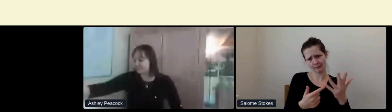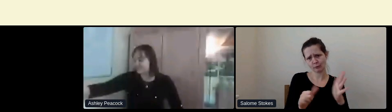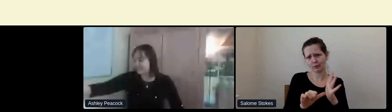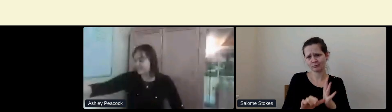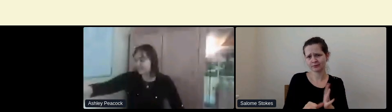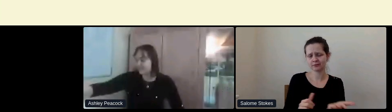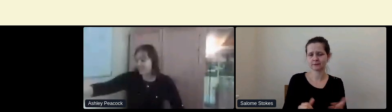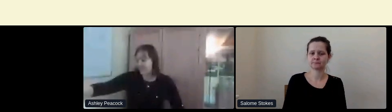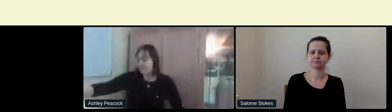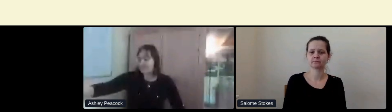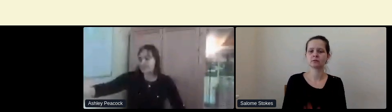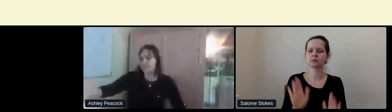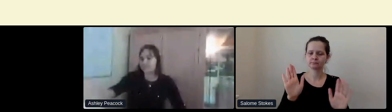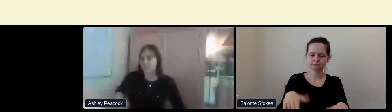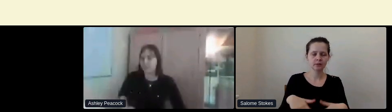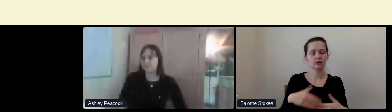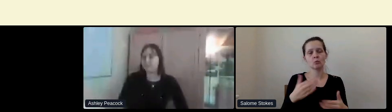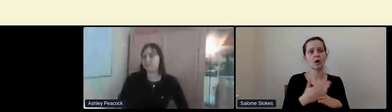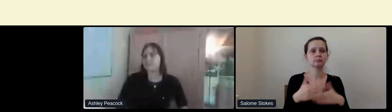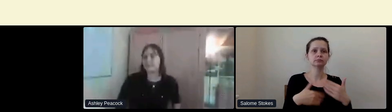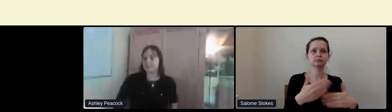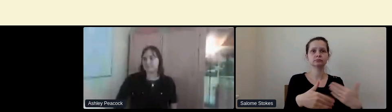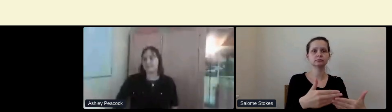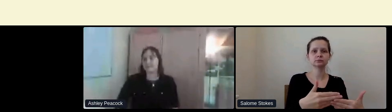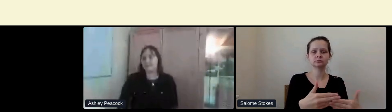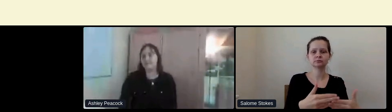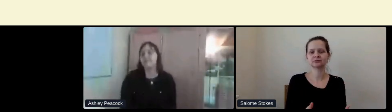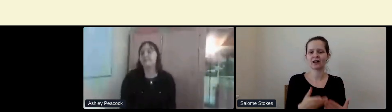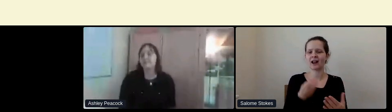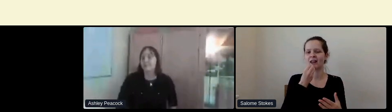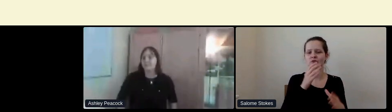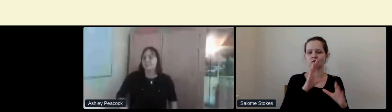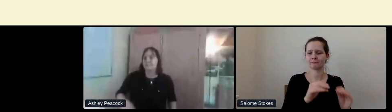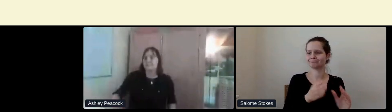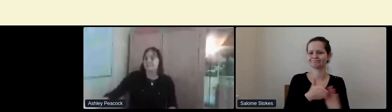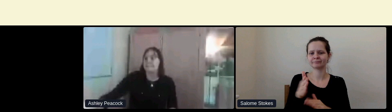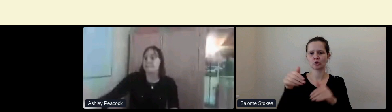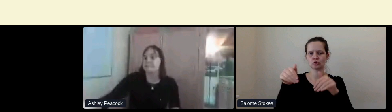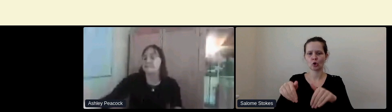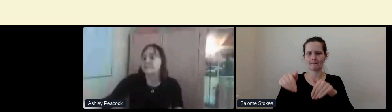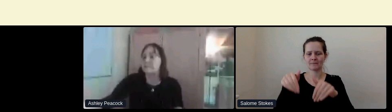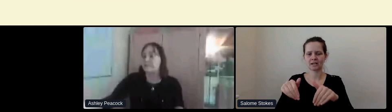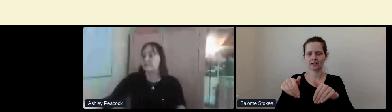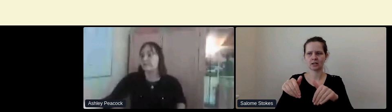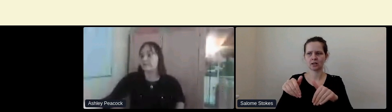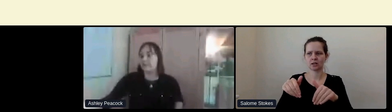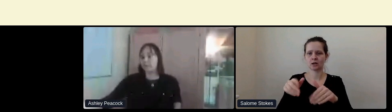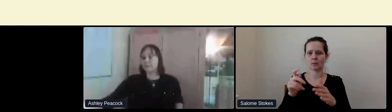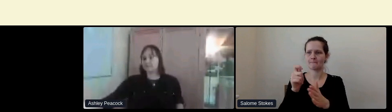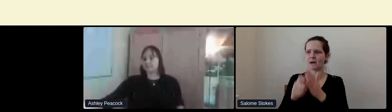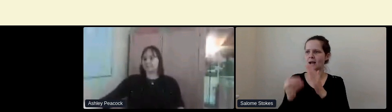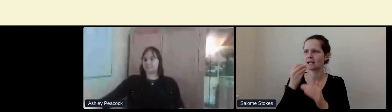So I start my lunch, I go to a normal shop but the normal lunch is not available for me as